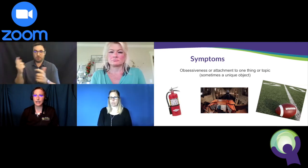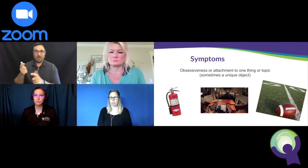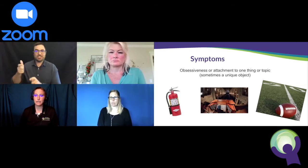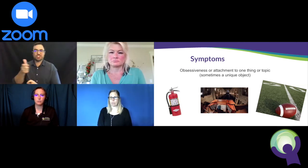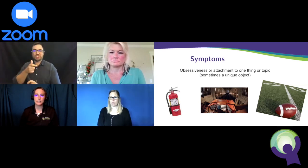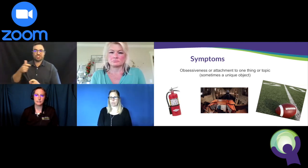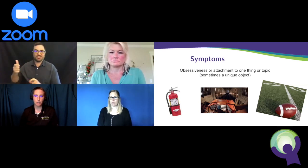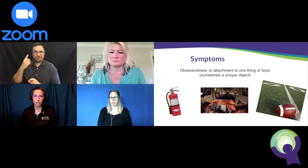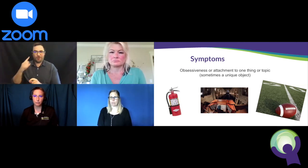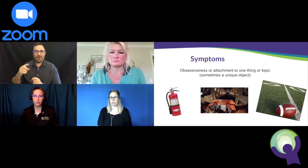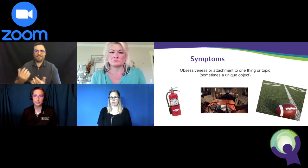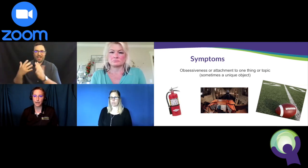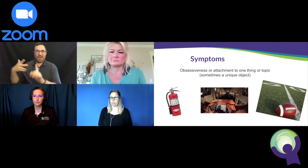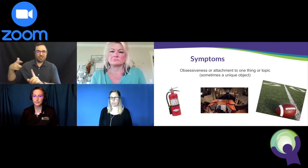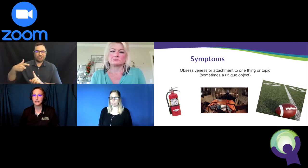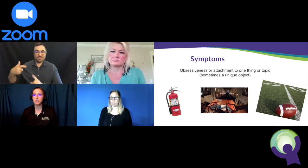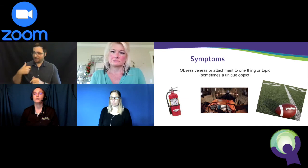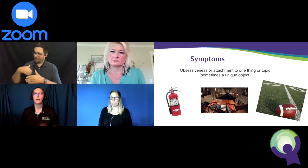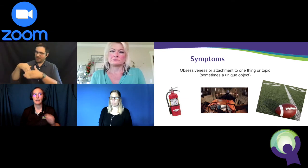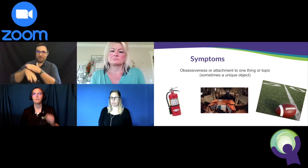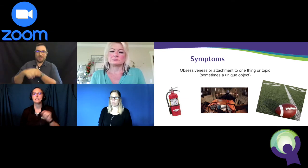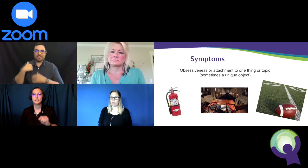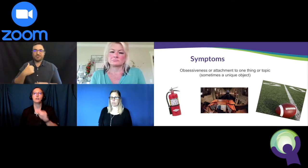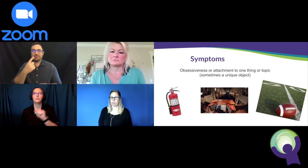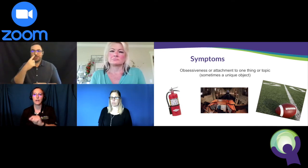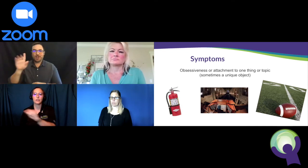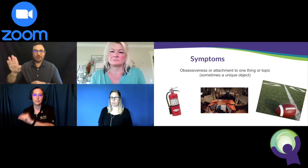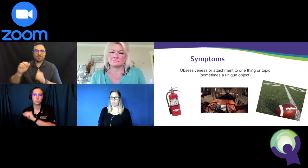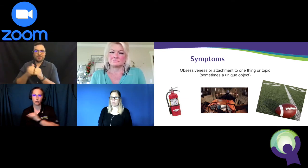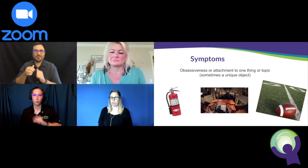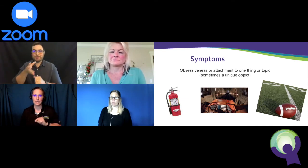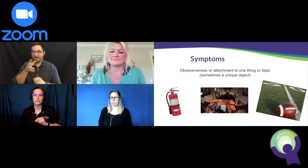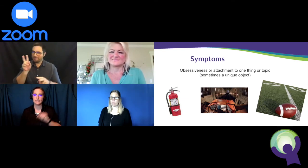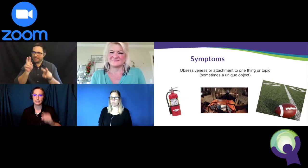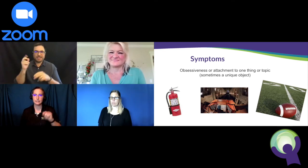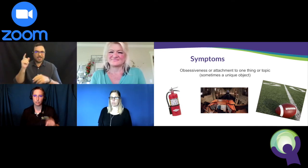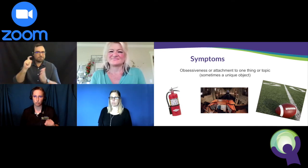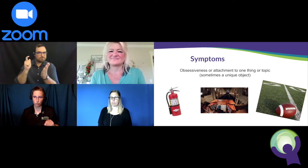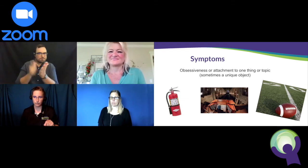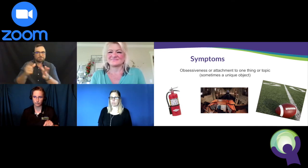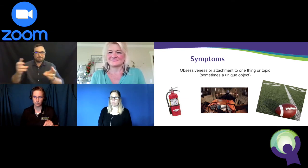when he walked into Target with his mom, he knew where every single fire extinguisher was in the store and he wanted